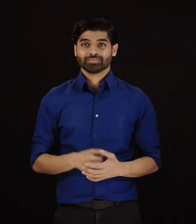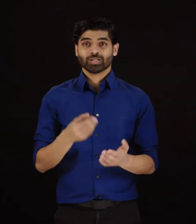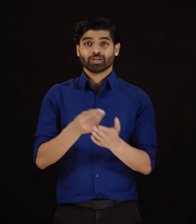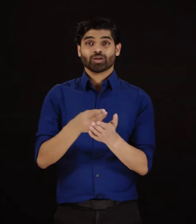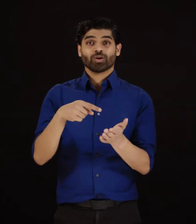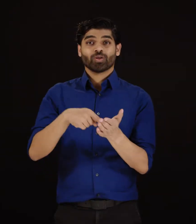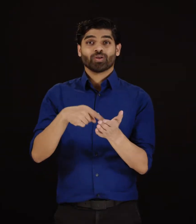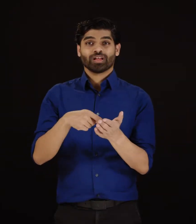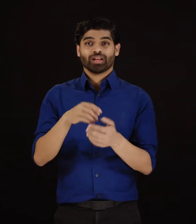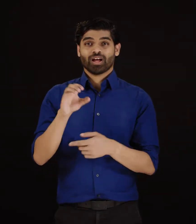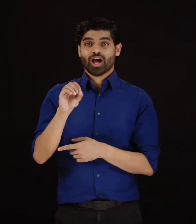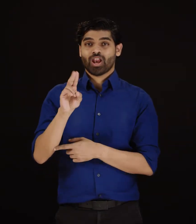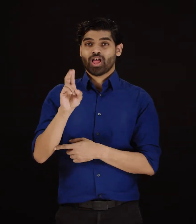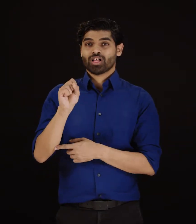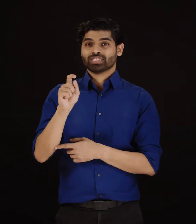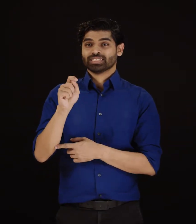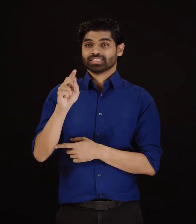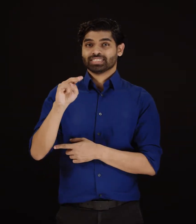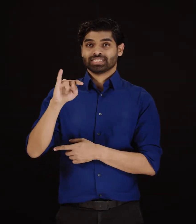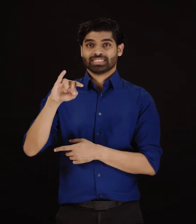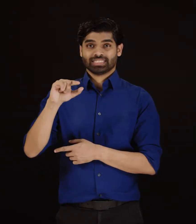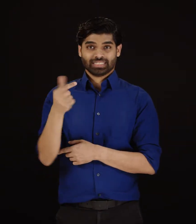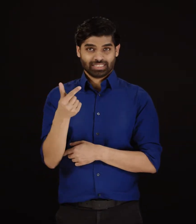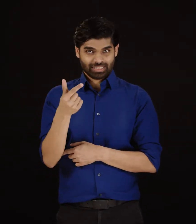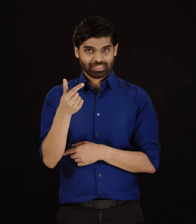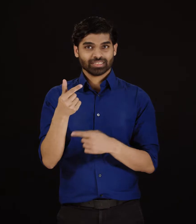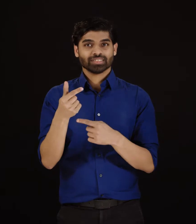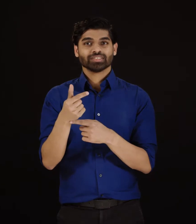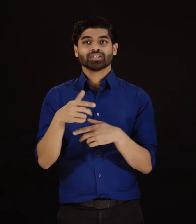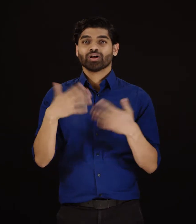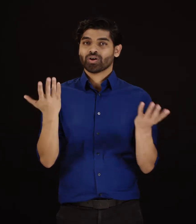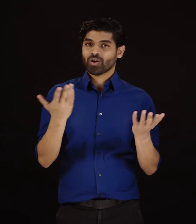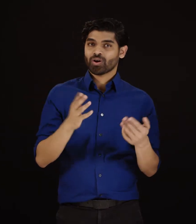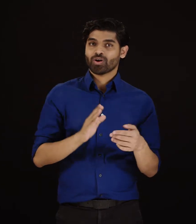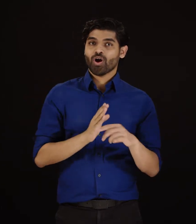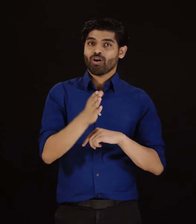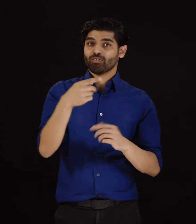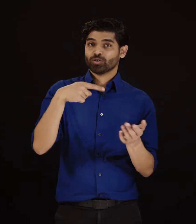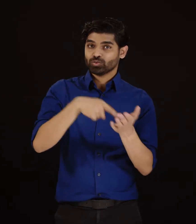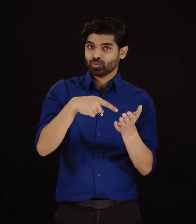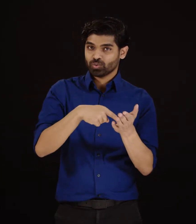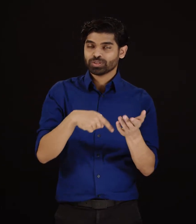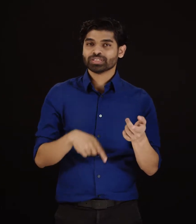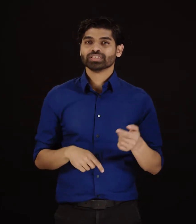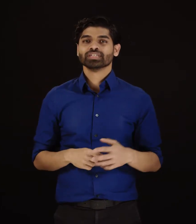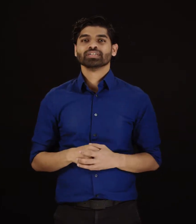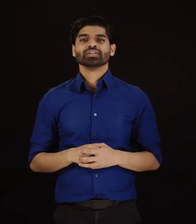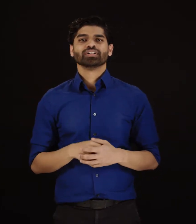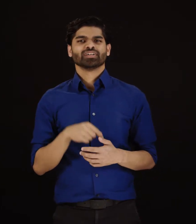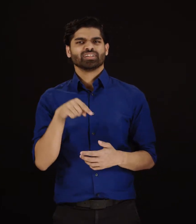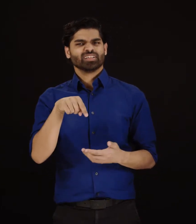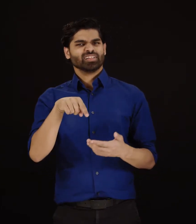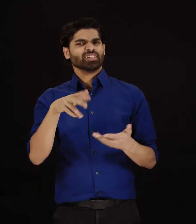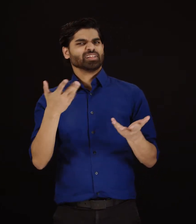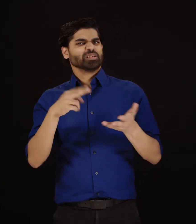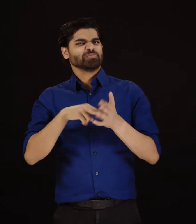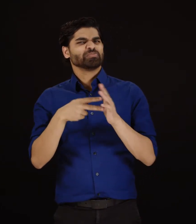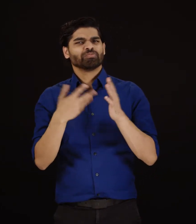Outstanding or Overdue Balance refers to the portion of a customer’s balance from the previous billing cycle that was not